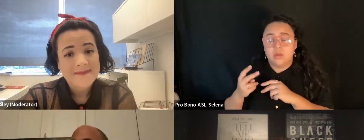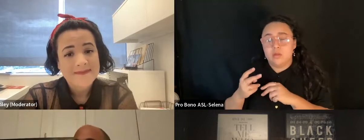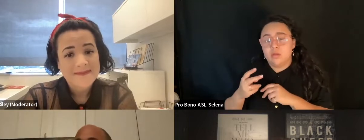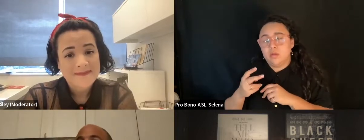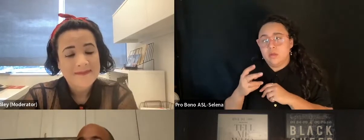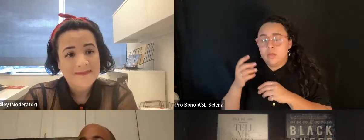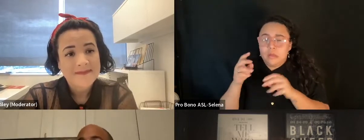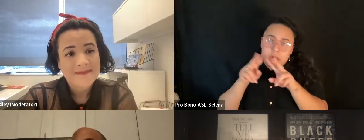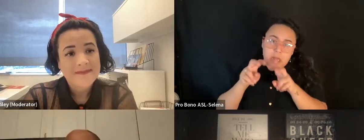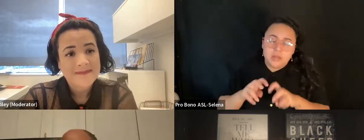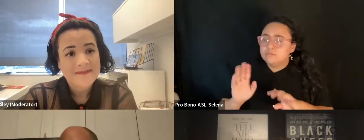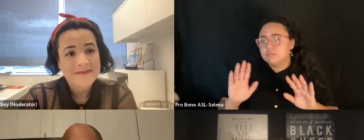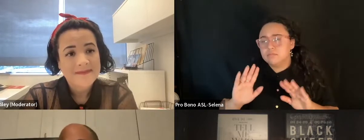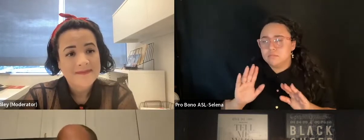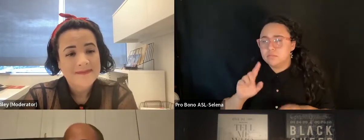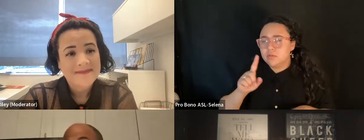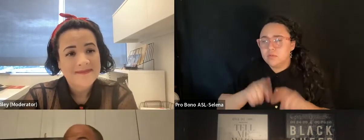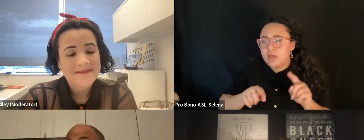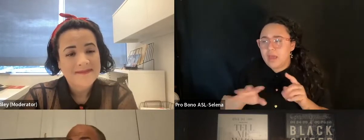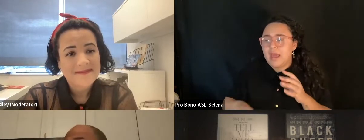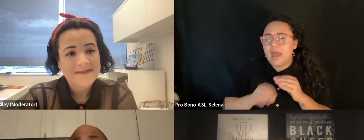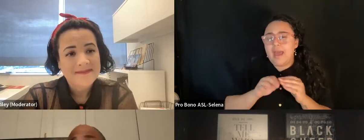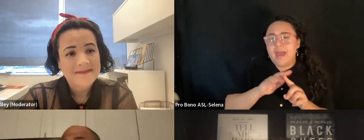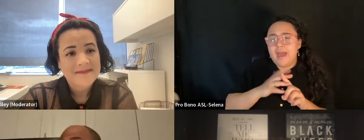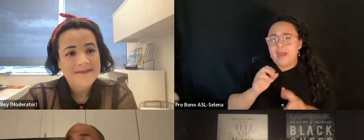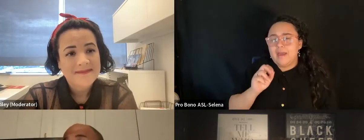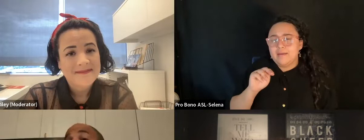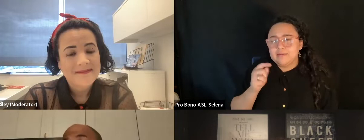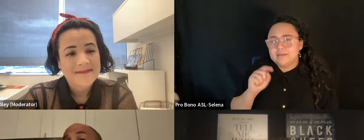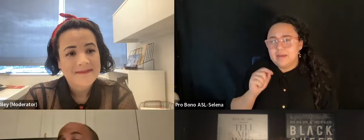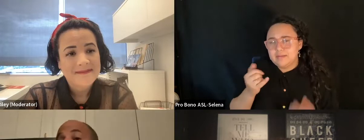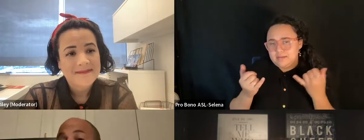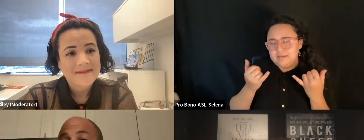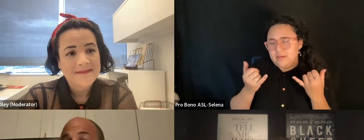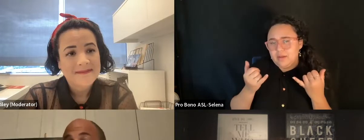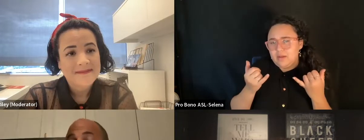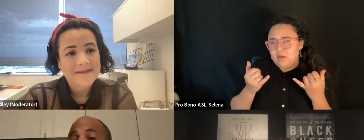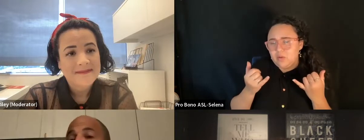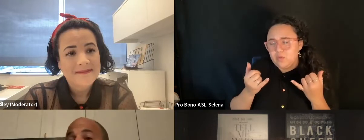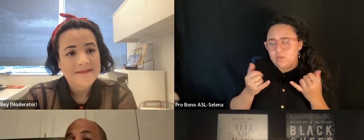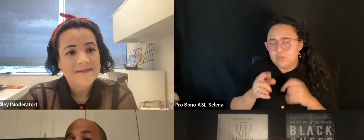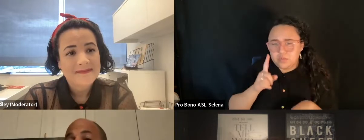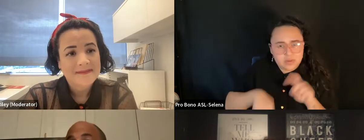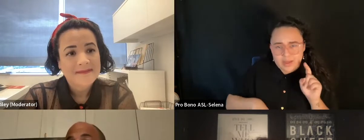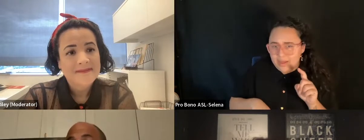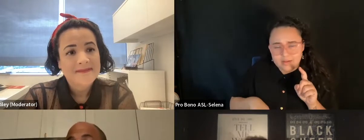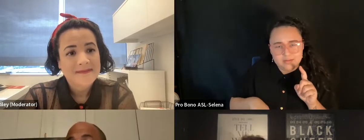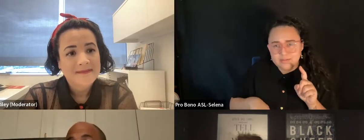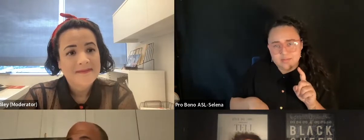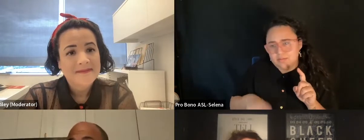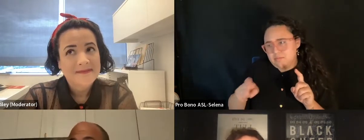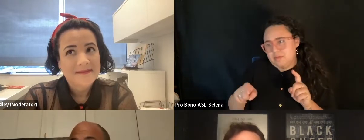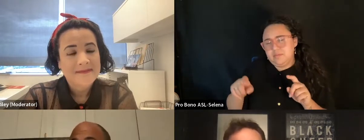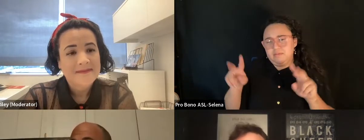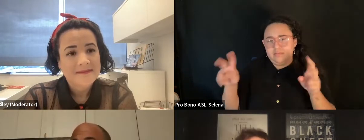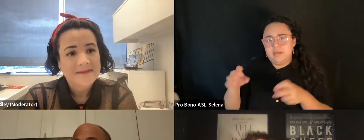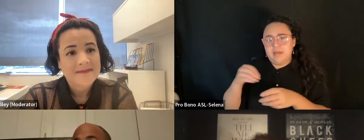You can't contextualize things perhaps you would otherwise in a documentary, because you're only